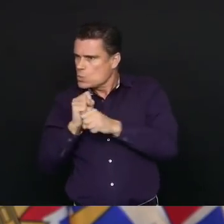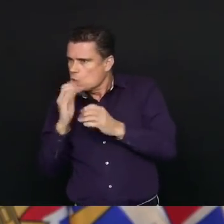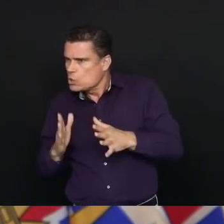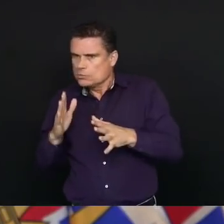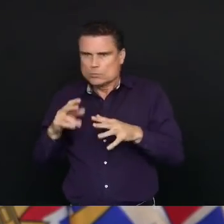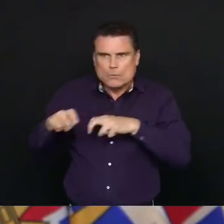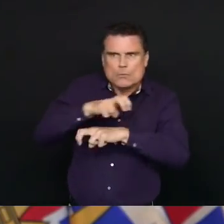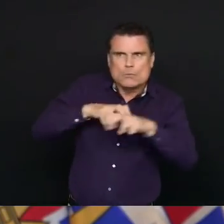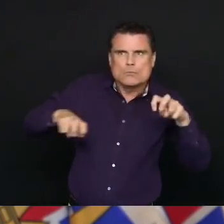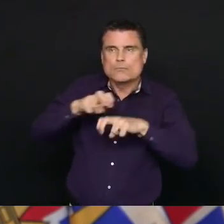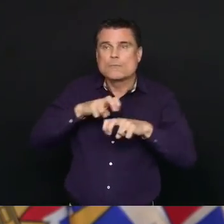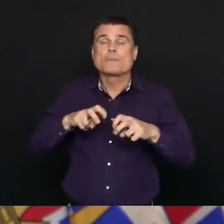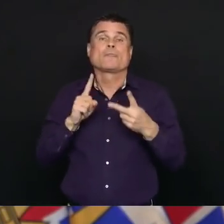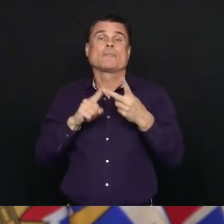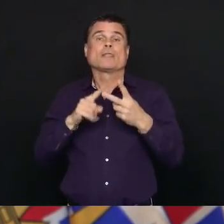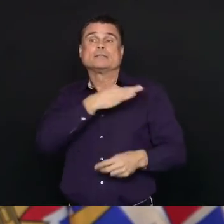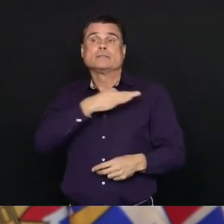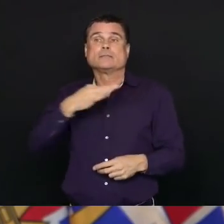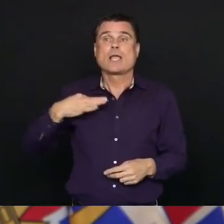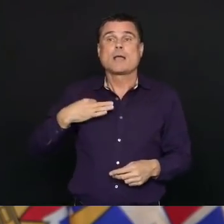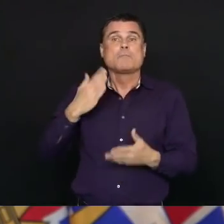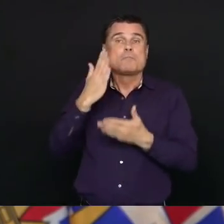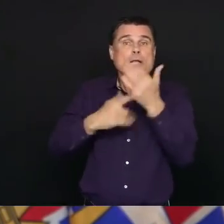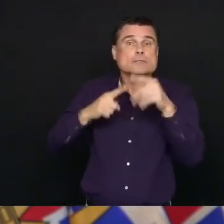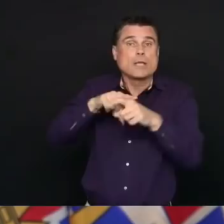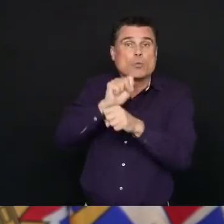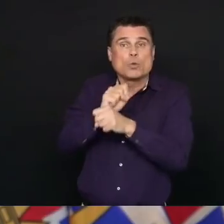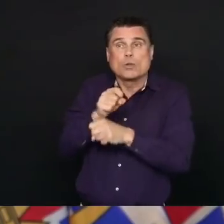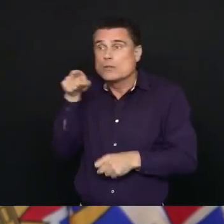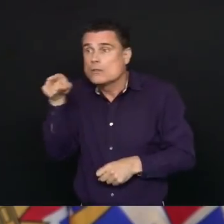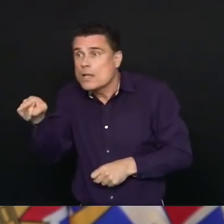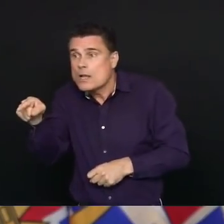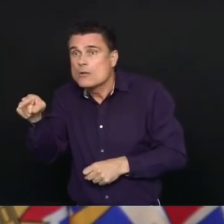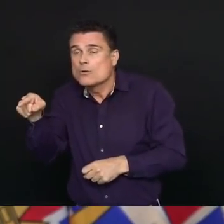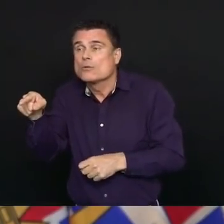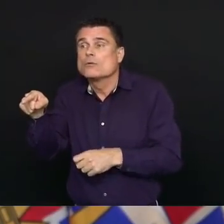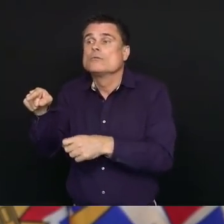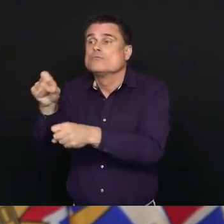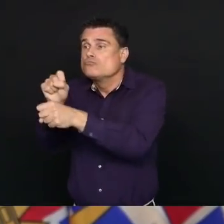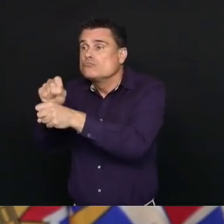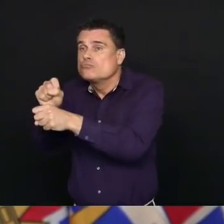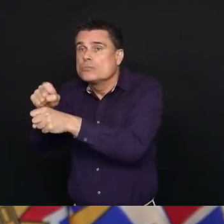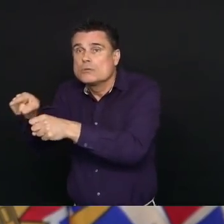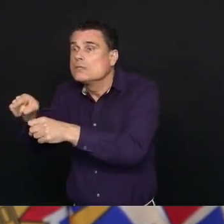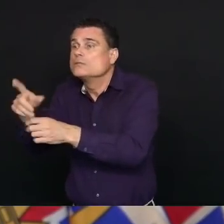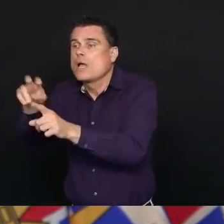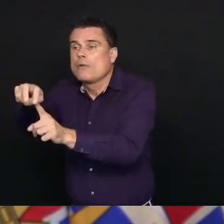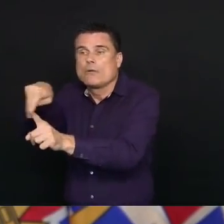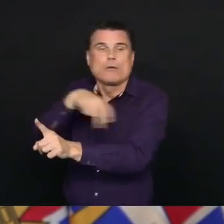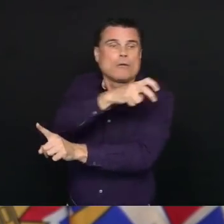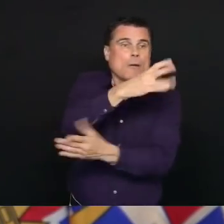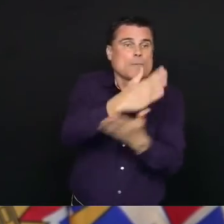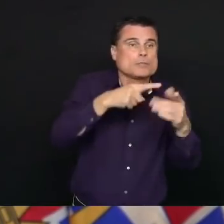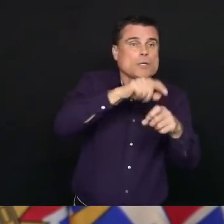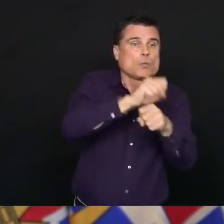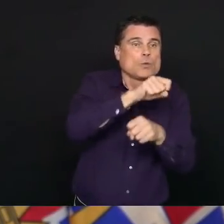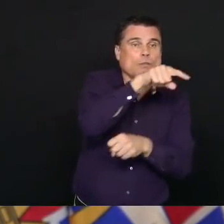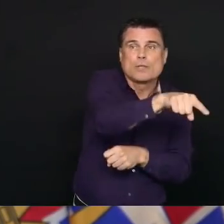The volume of long-term care homes and people working at them. But they also worked sometimes in home care or as paramedics or in acute care.